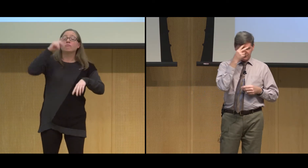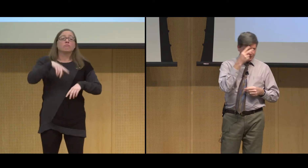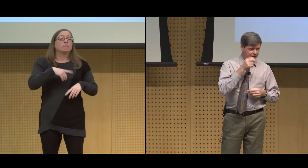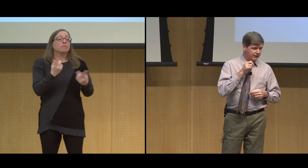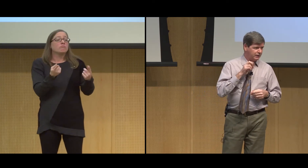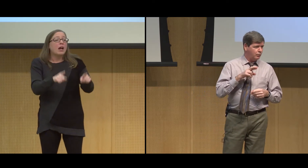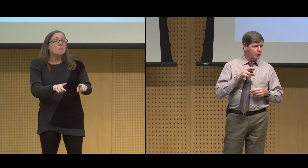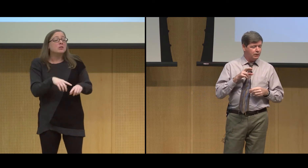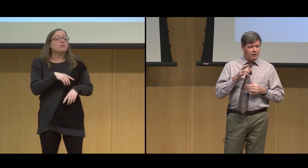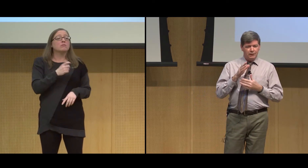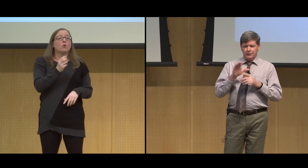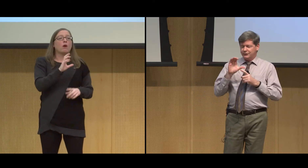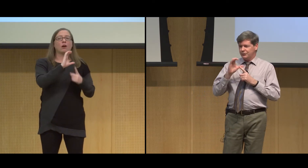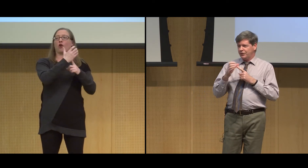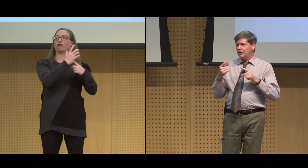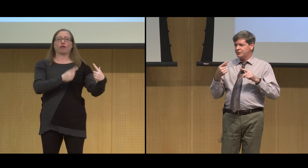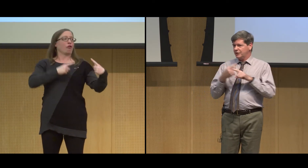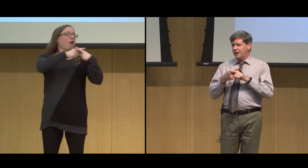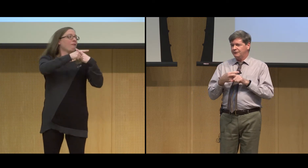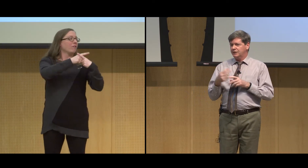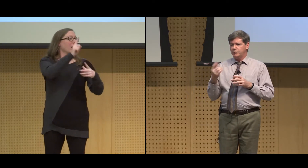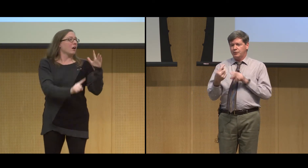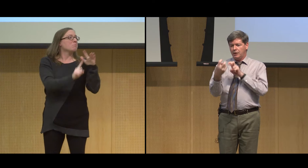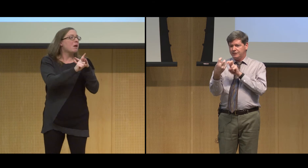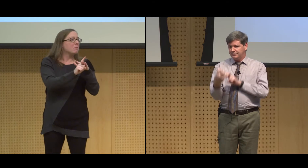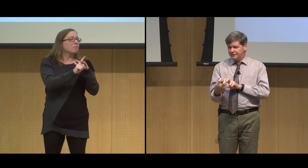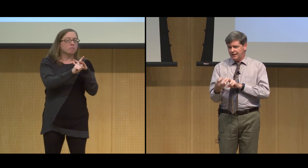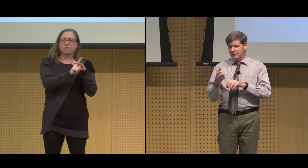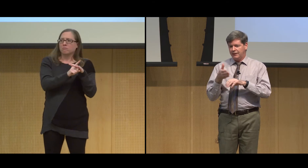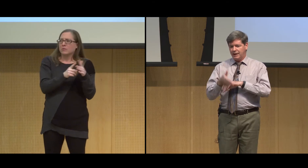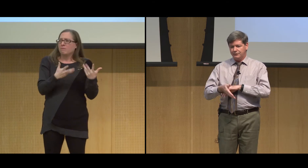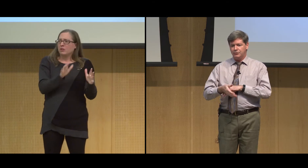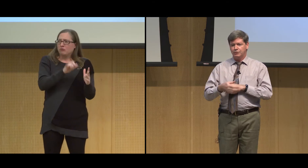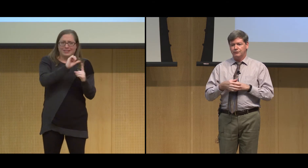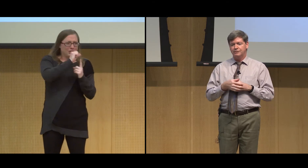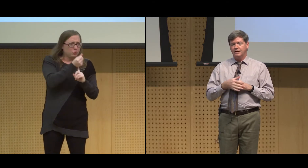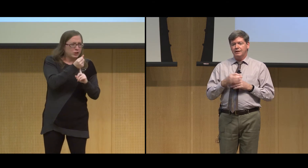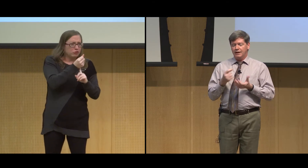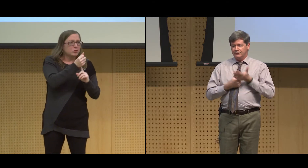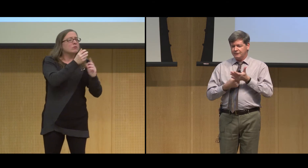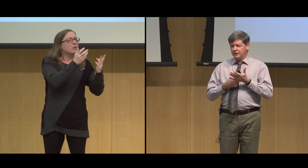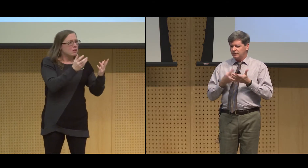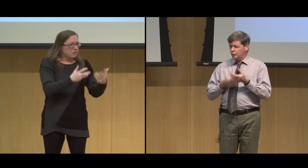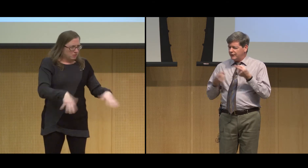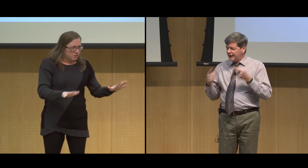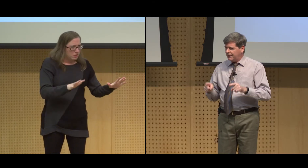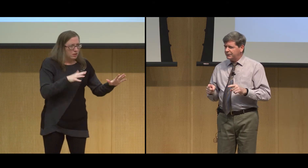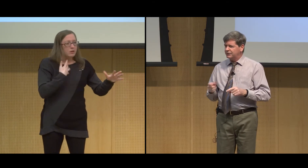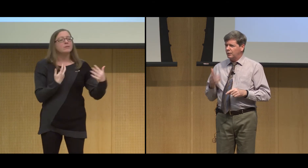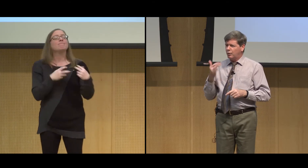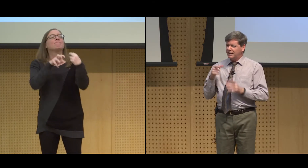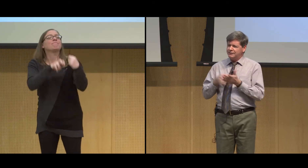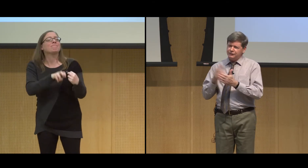or a sort of a culture conflict, we would always sit down afterwards and discuss what happened. You know, "Why did this bother you?"